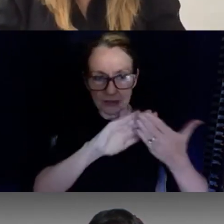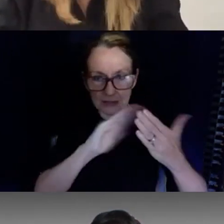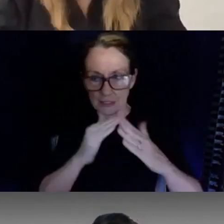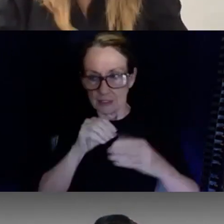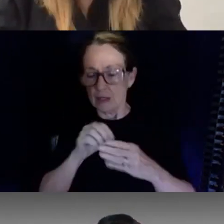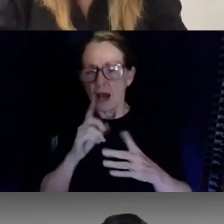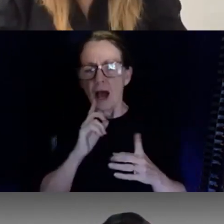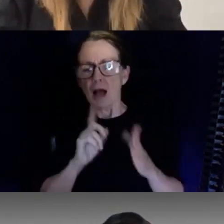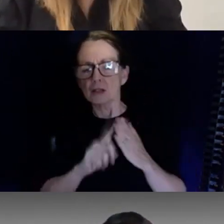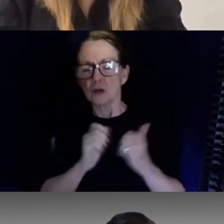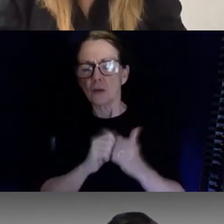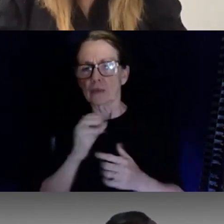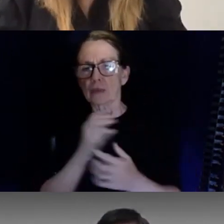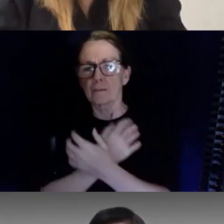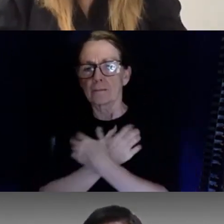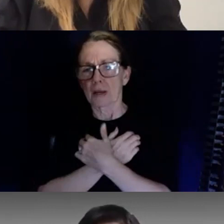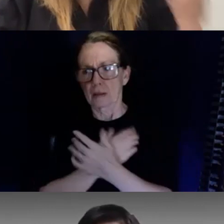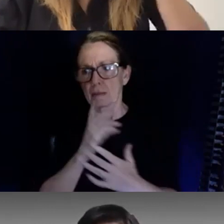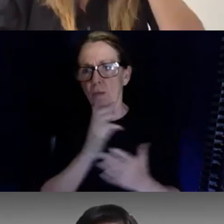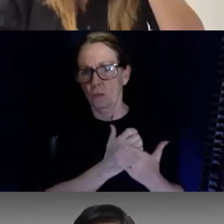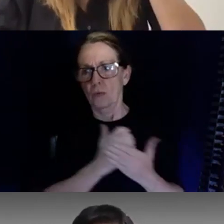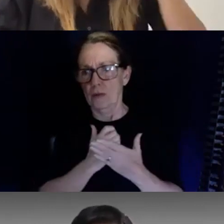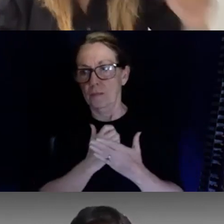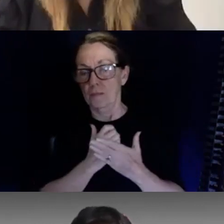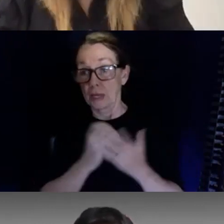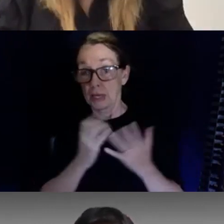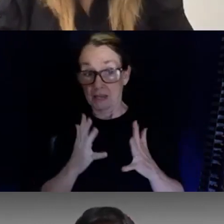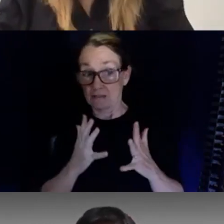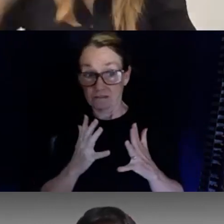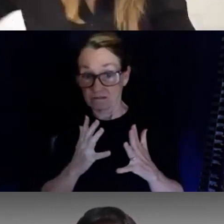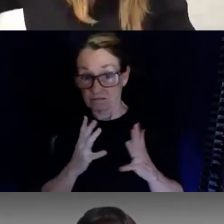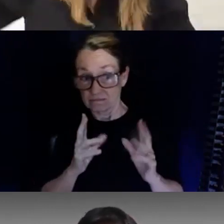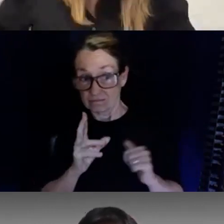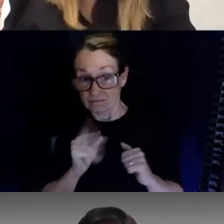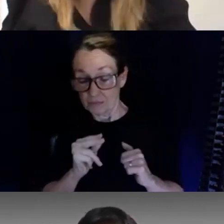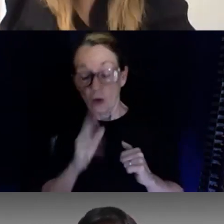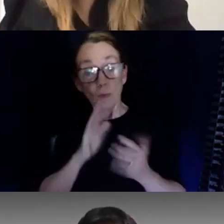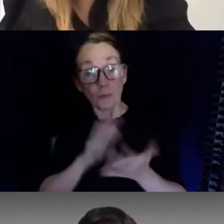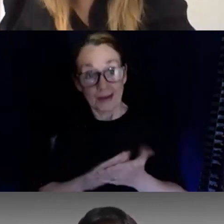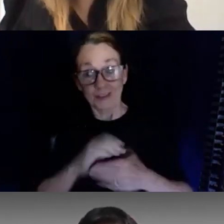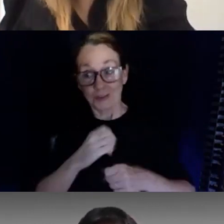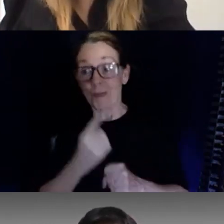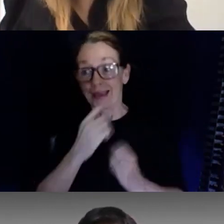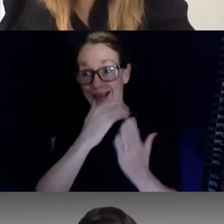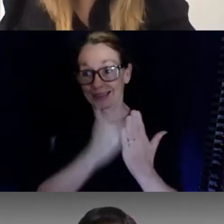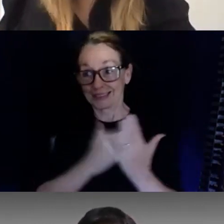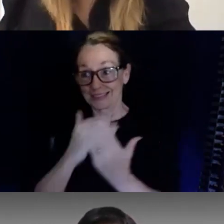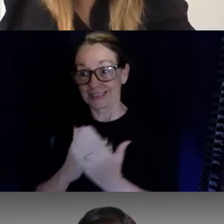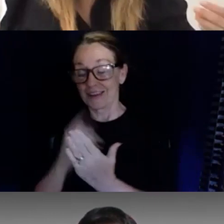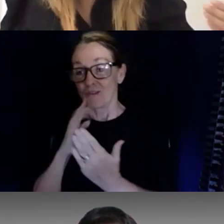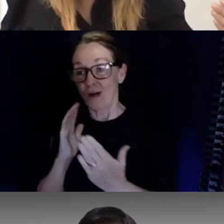MAYBE THEY HAVE ALREADY DONE THAT WORK AND IDENTIFIED ALL OF THE DIFFERENT HEALTHCARE ORGANIZATIONS OR FIRST RESPONDERS.